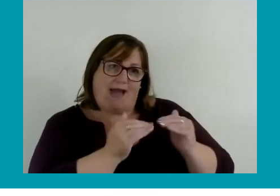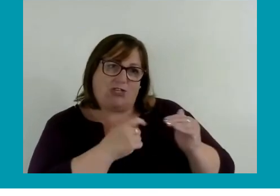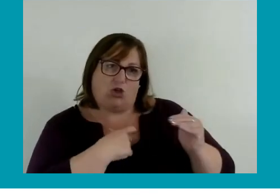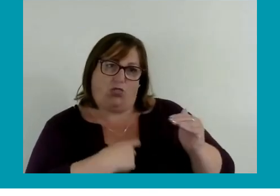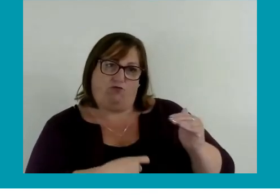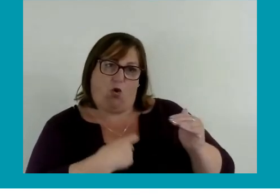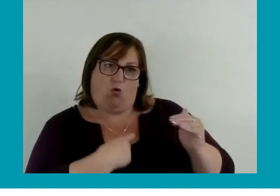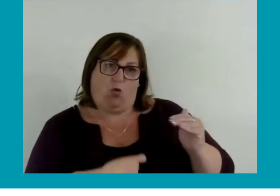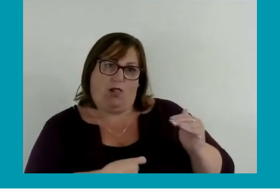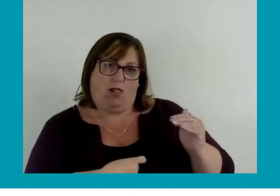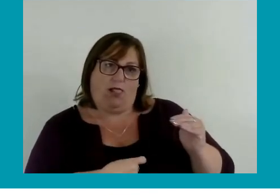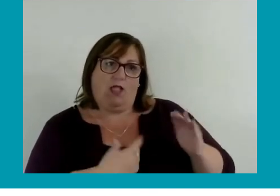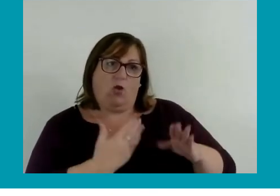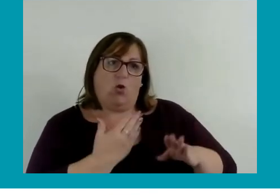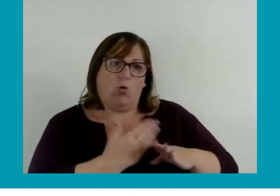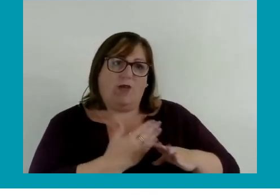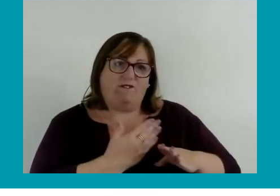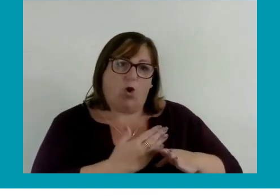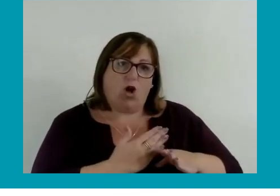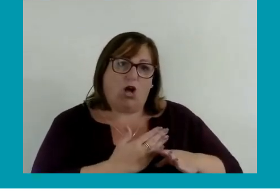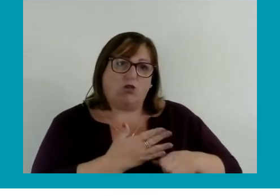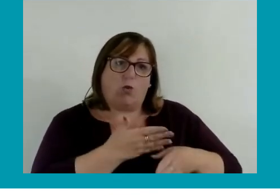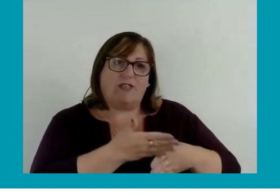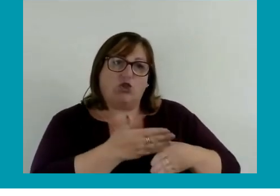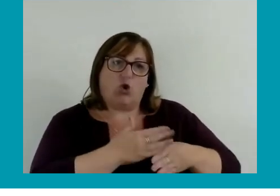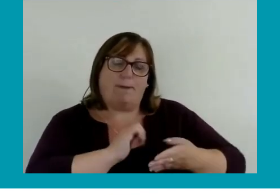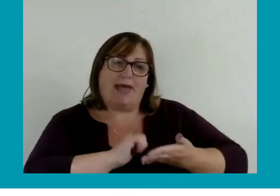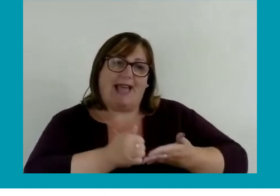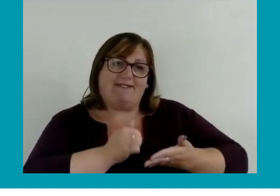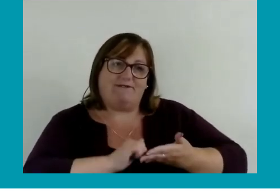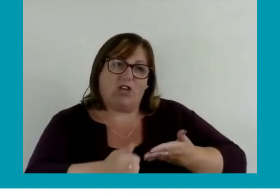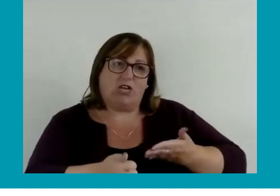our job descriptions to make sure they're really clear about what it is we're looking for and there